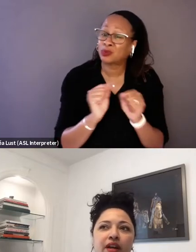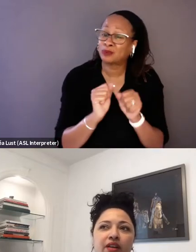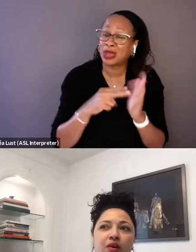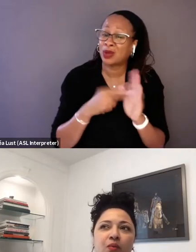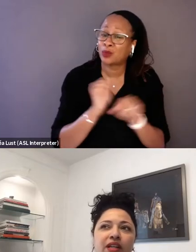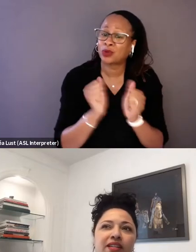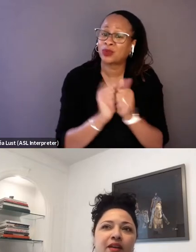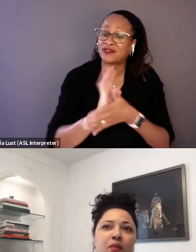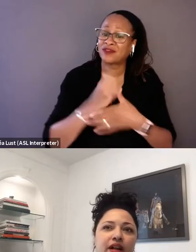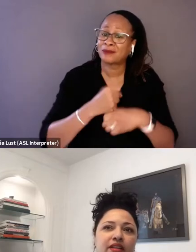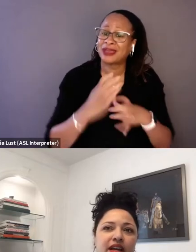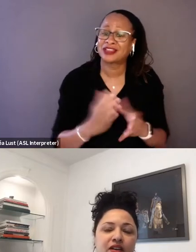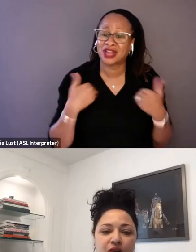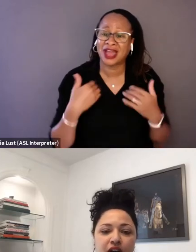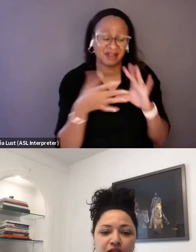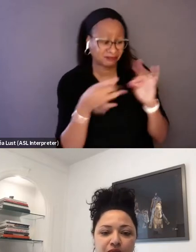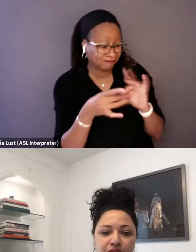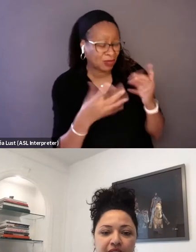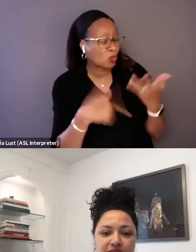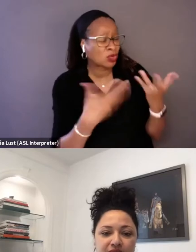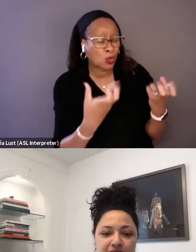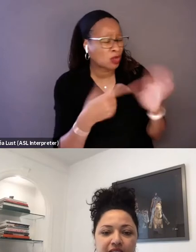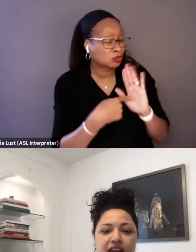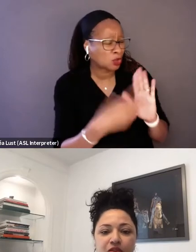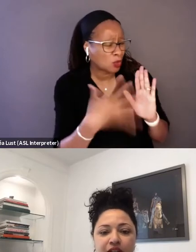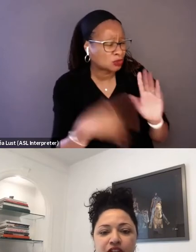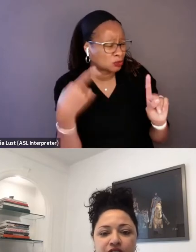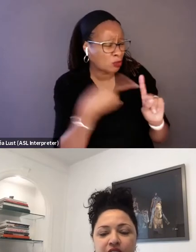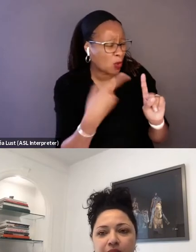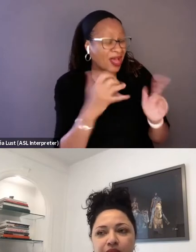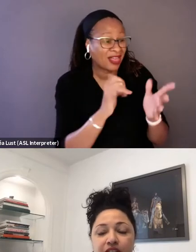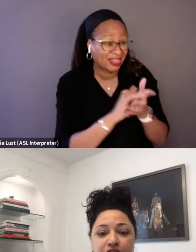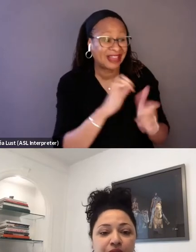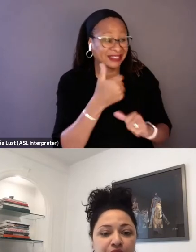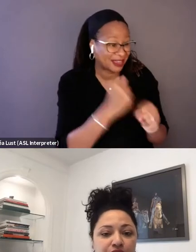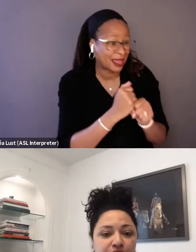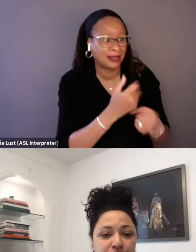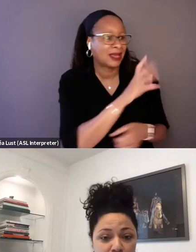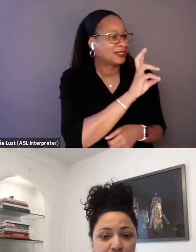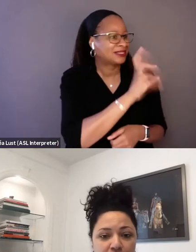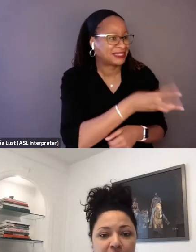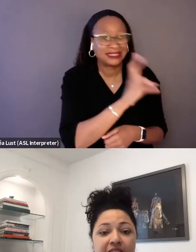what did they want to get across with that decade? And you mentioned the history before Stonewall